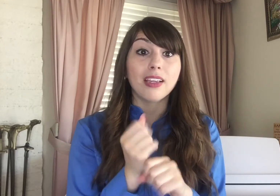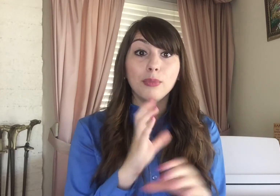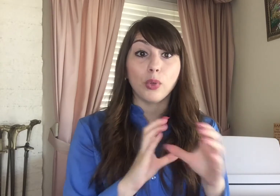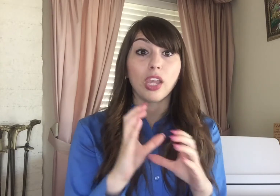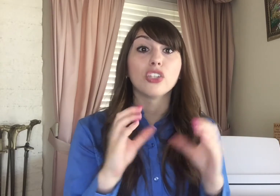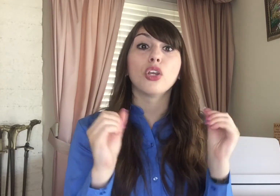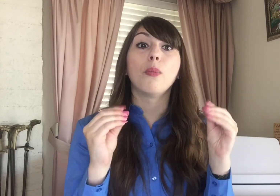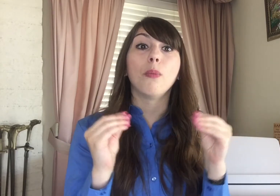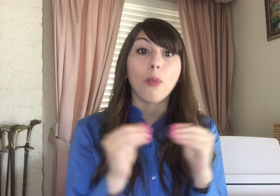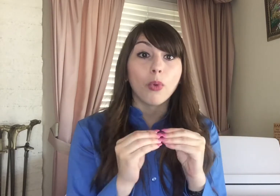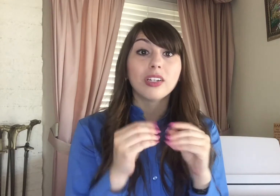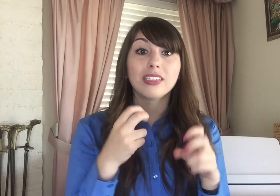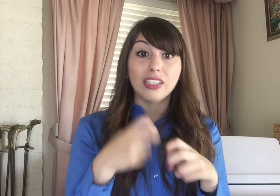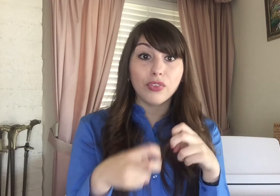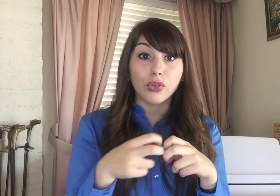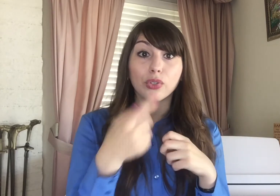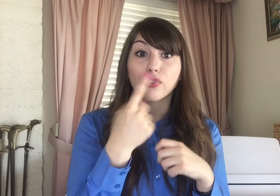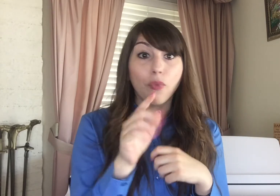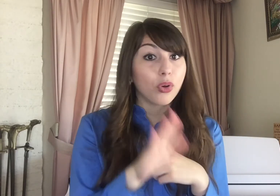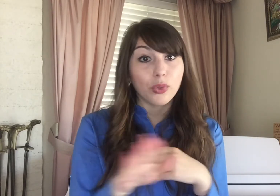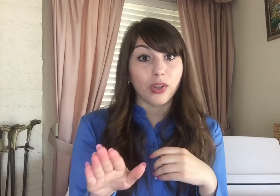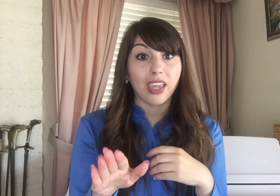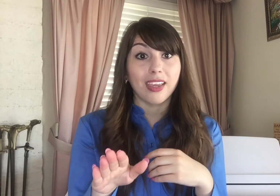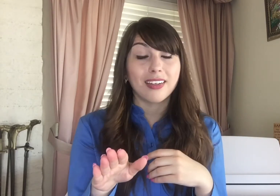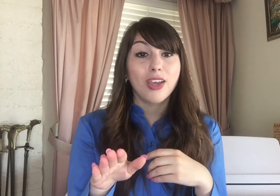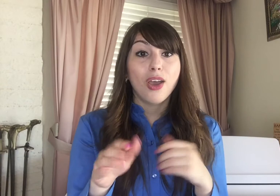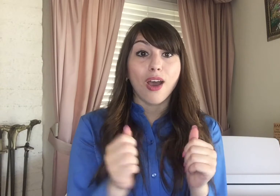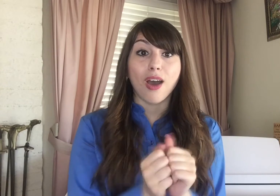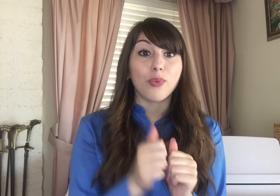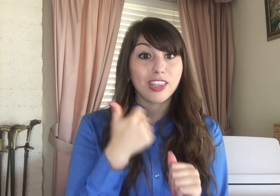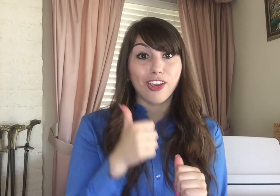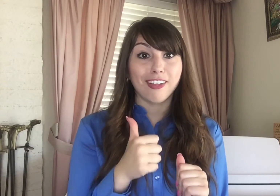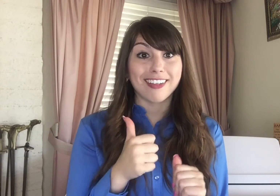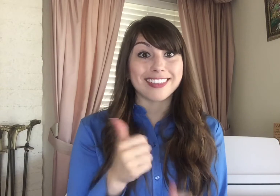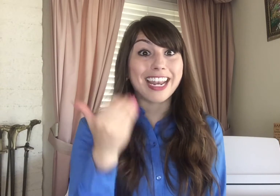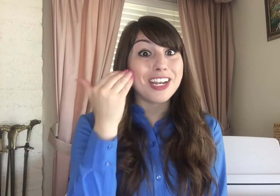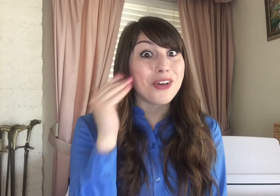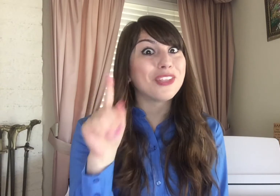communication more difficult for your kid with hearing loss. I know this